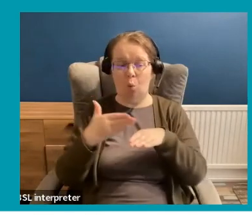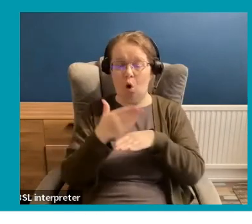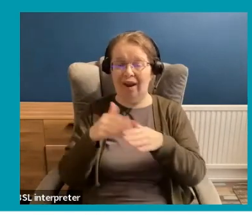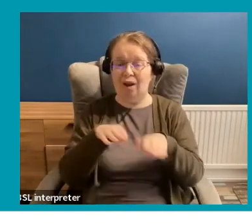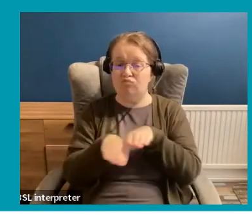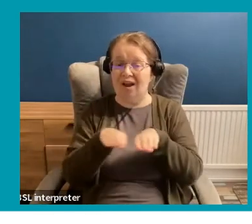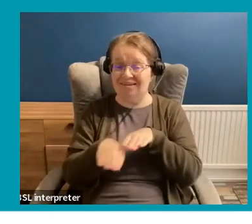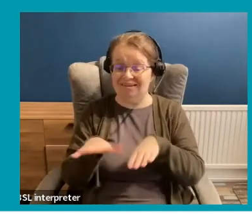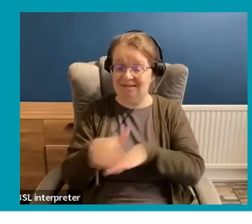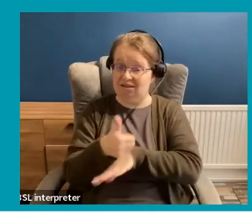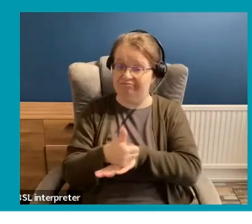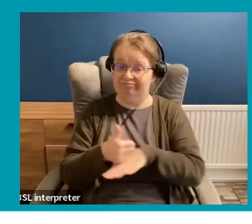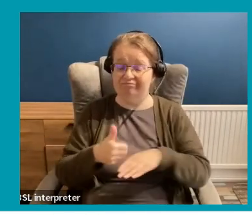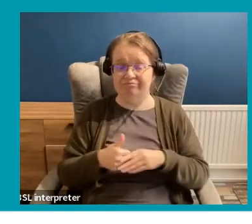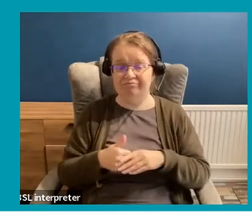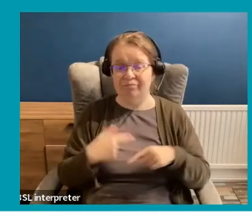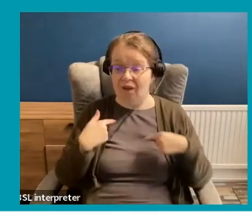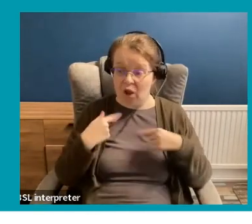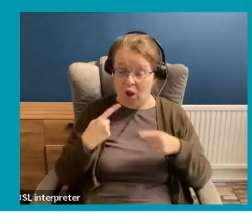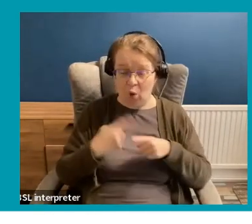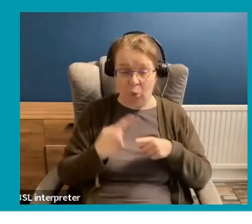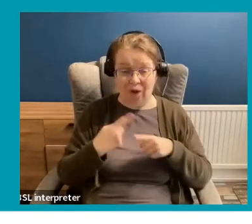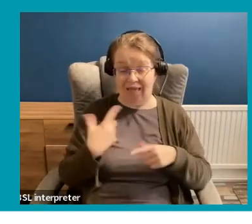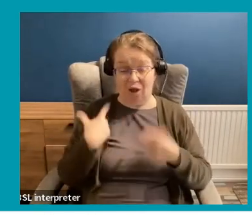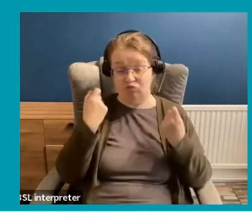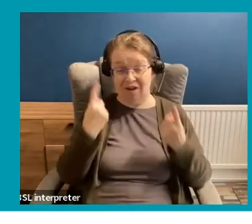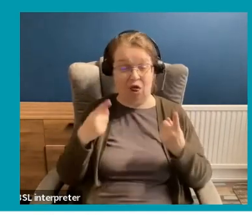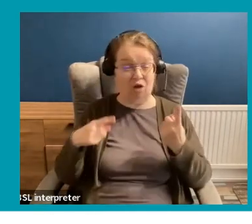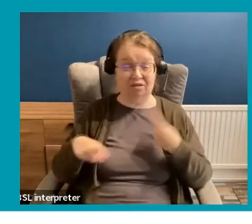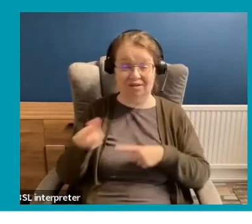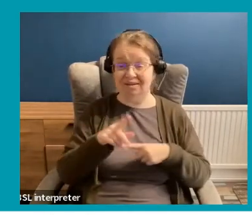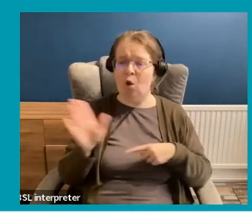And actually we quickly realized that everybody benefits from it.